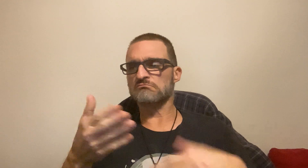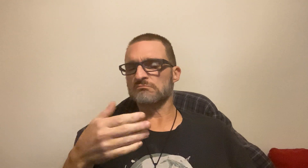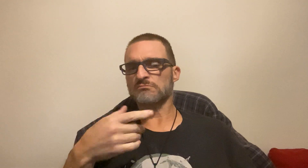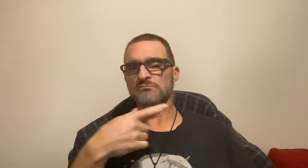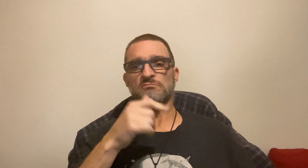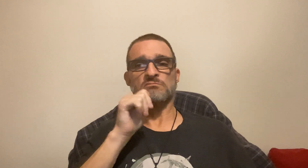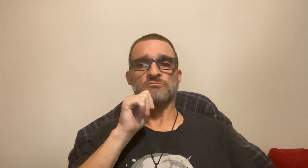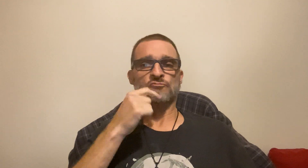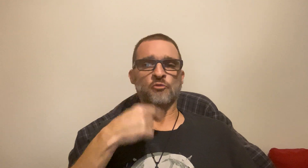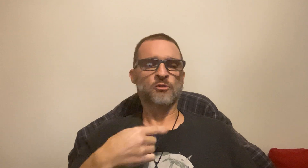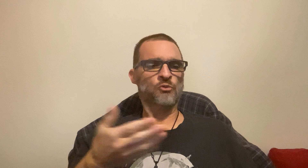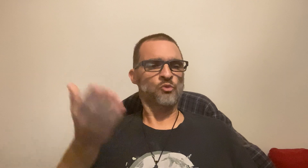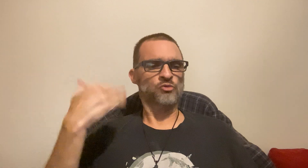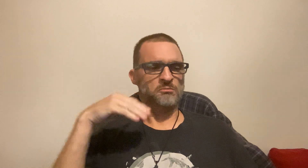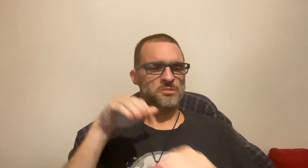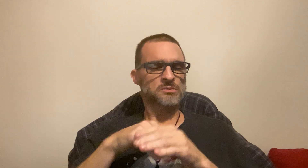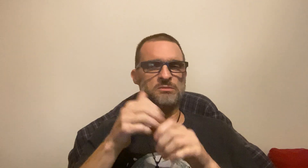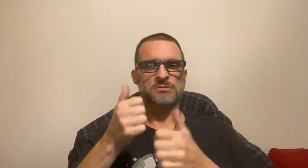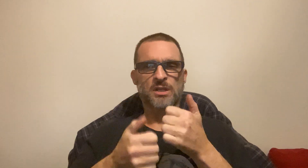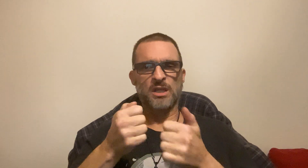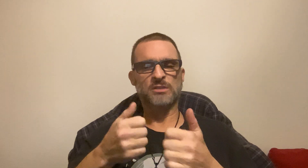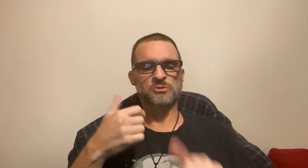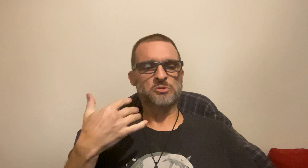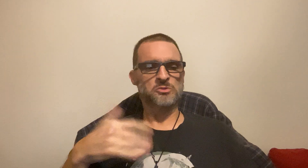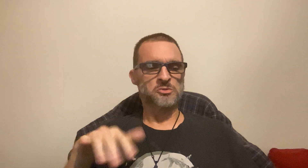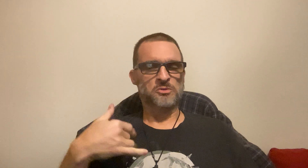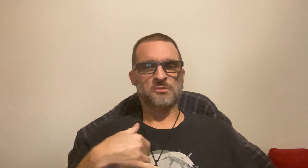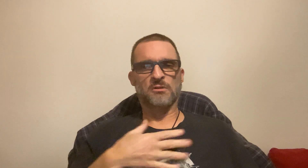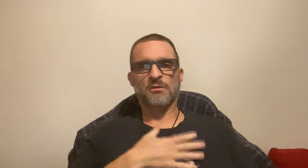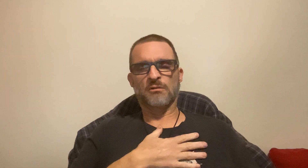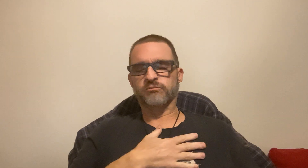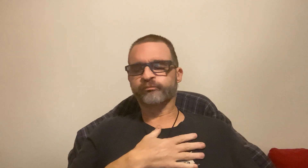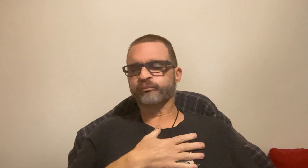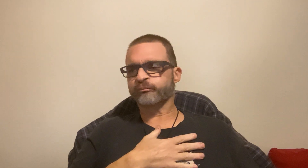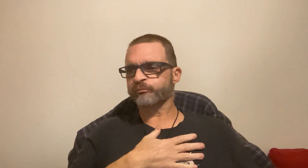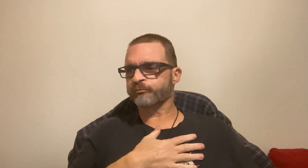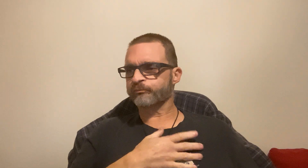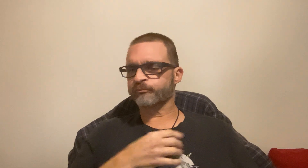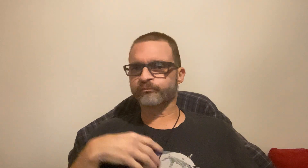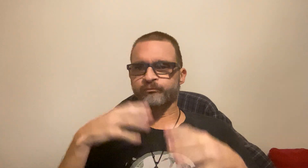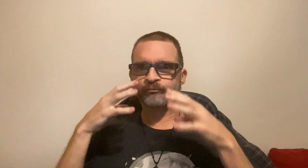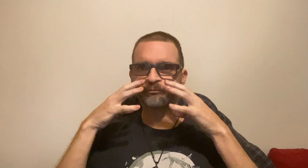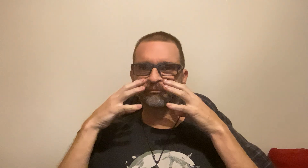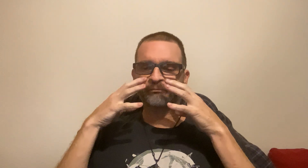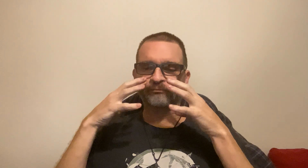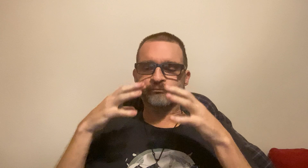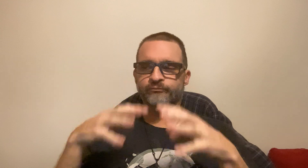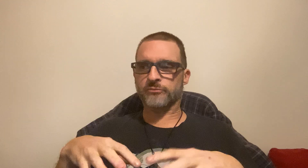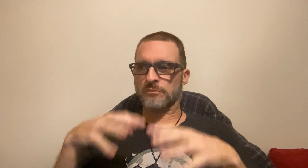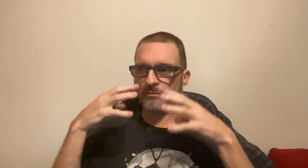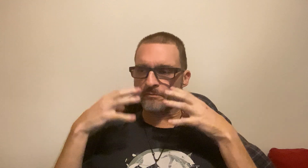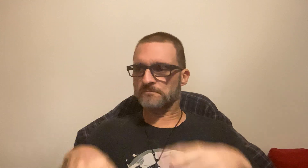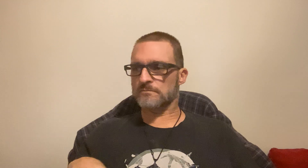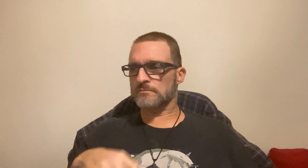It doesn't matter. Allison told me long time ago in text. *wow* It was heart touching and brought tears